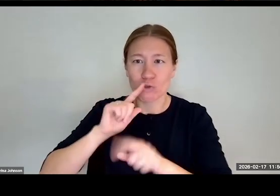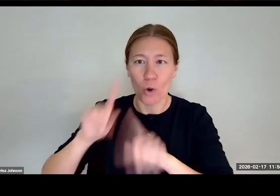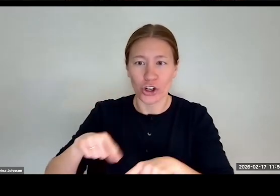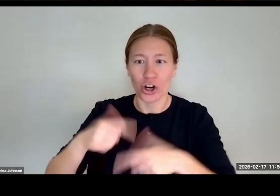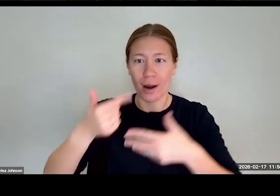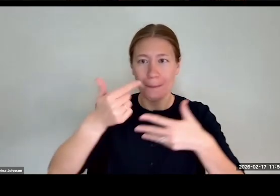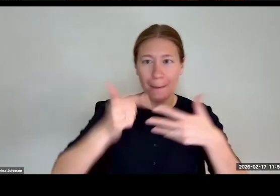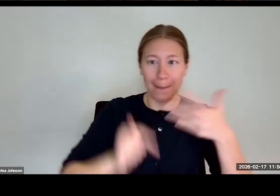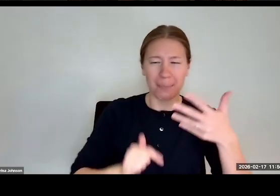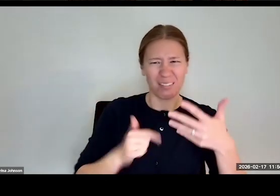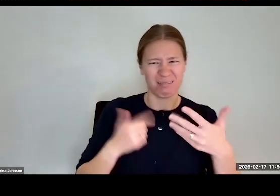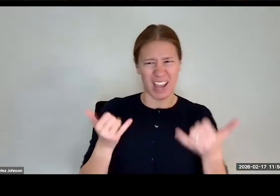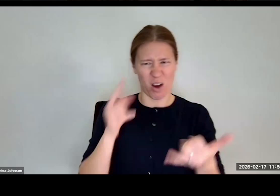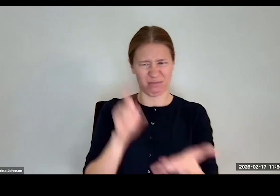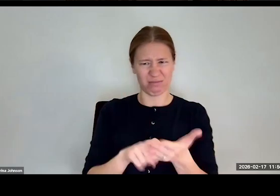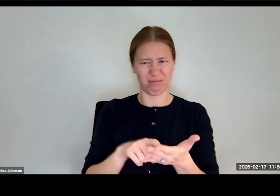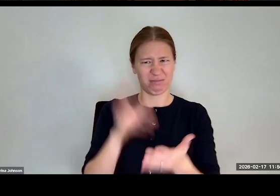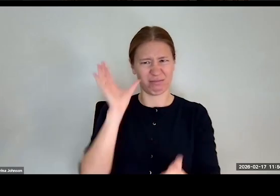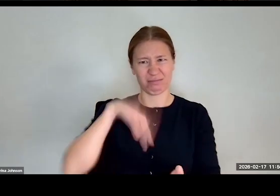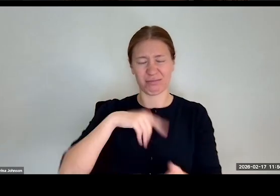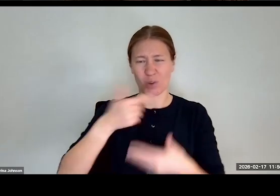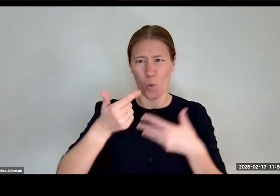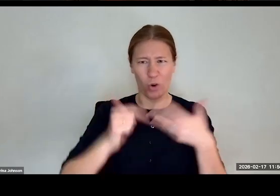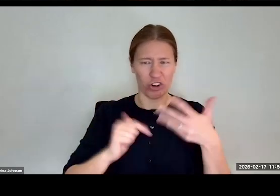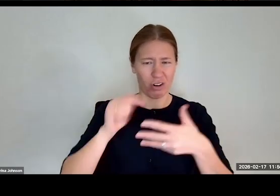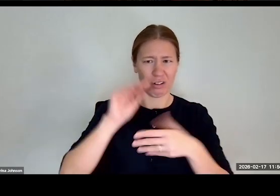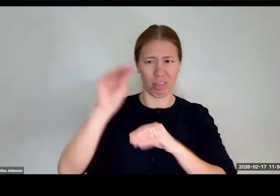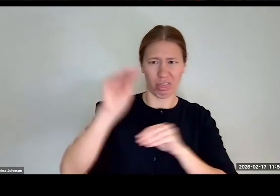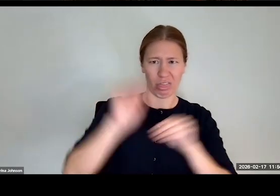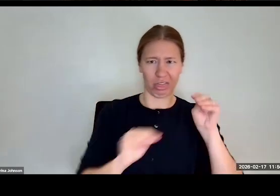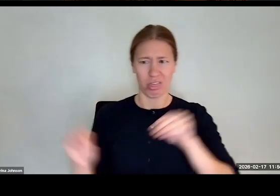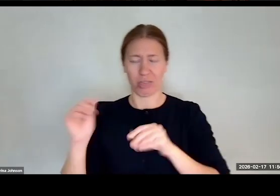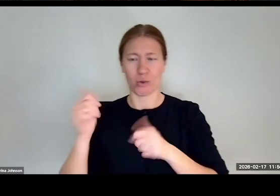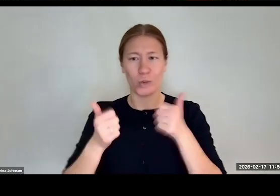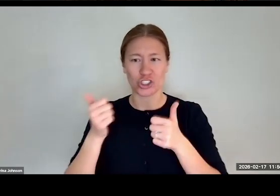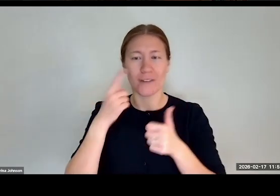through in a strange order and I wanna fix that up. You used to have to move things forward